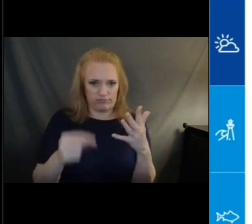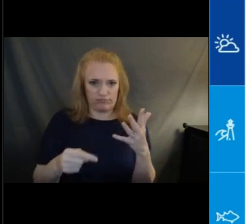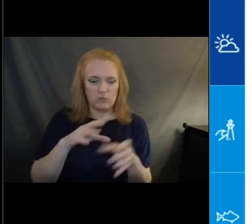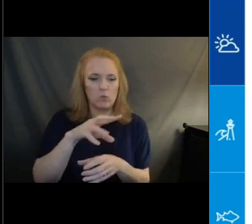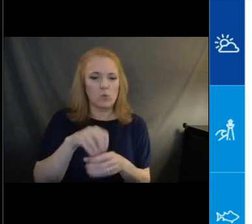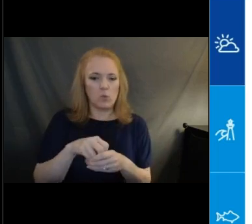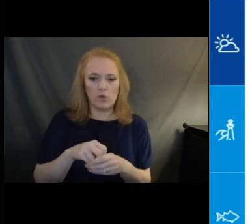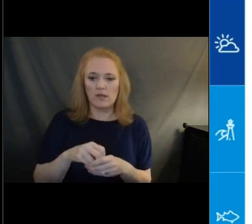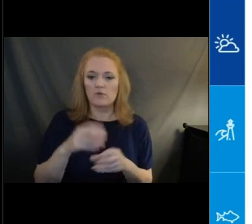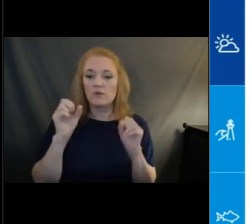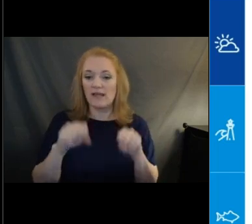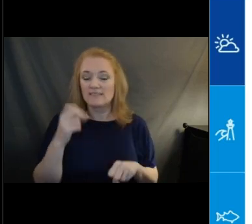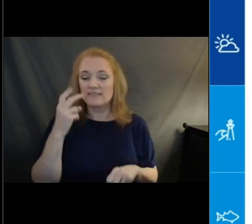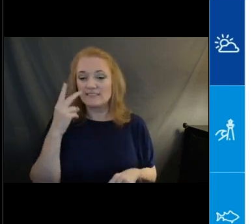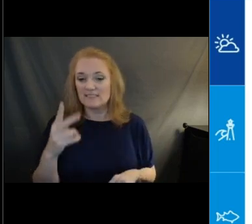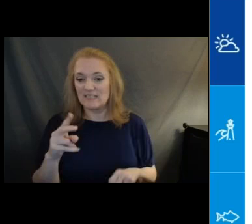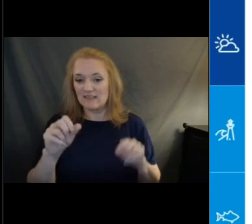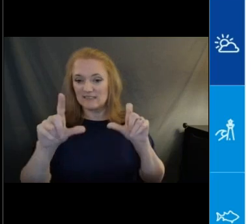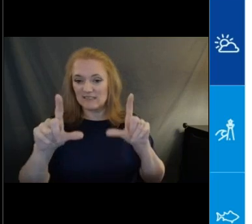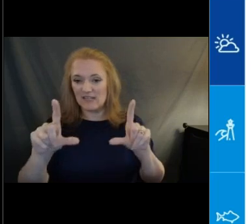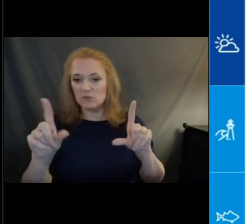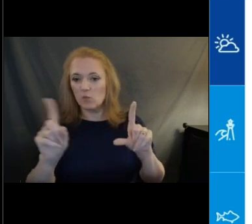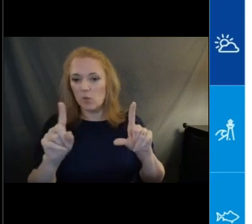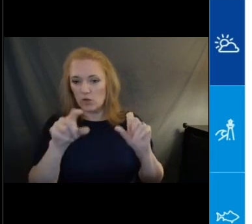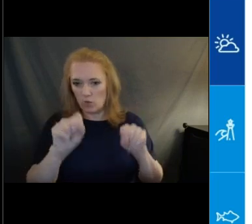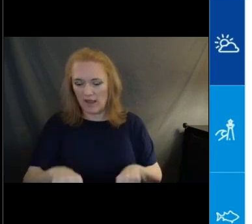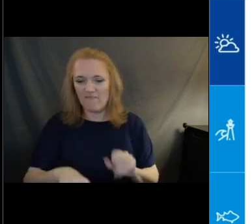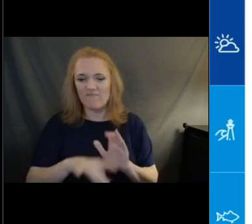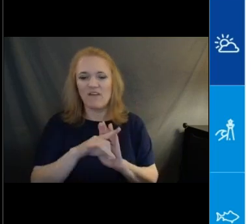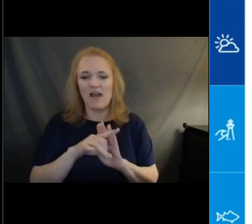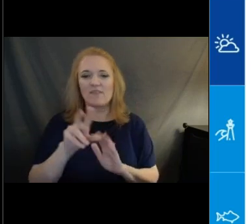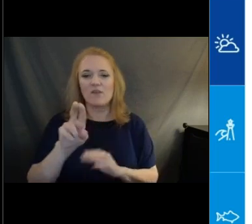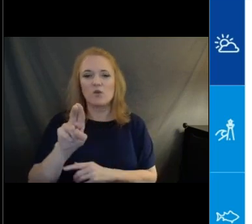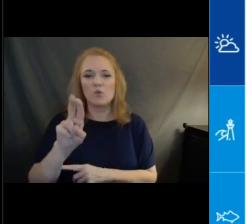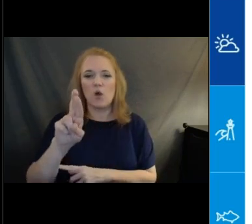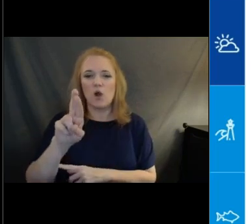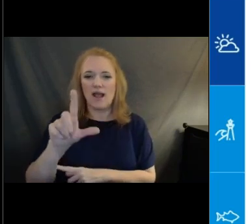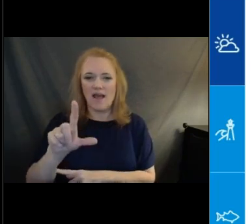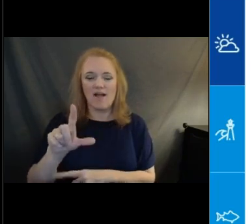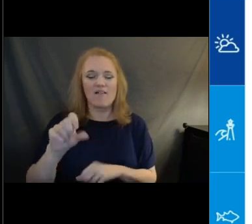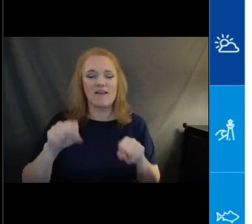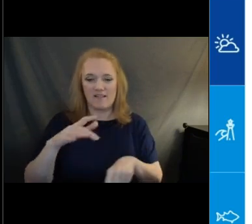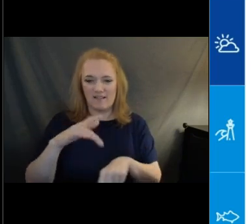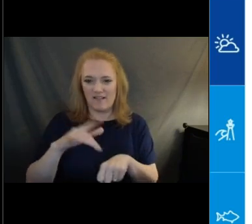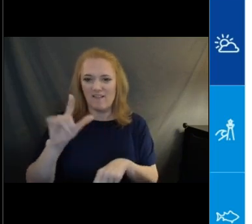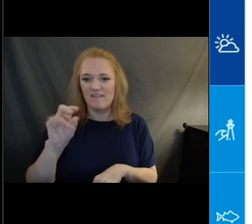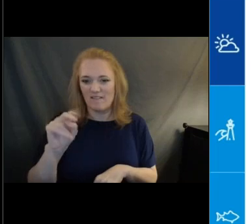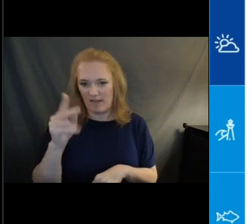the slide are some of the locations and URLs where you can find our forecasts.